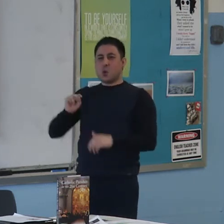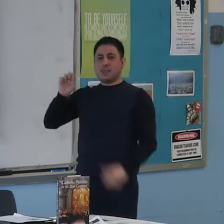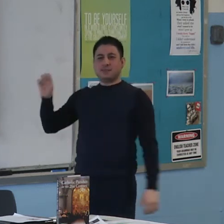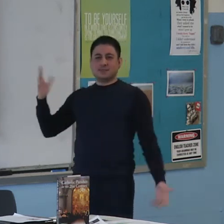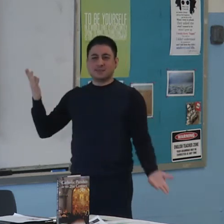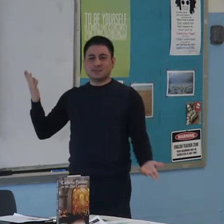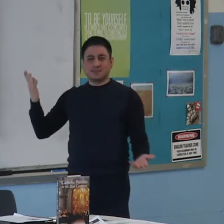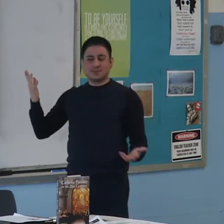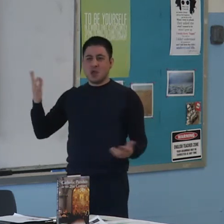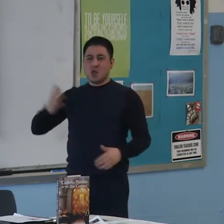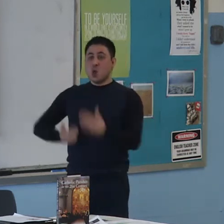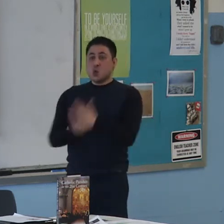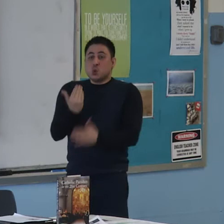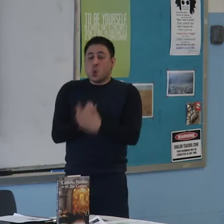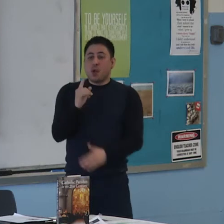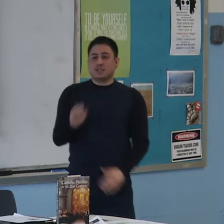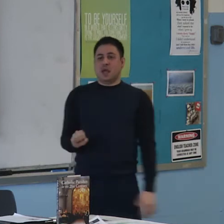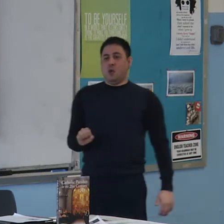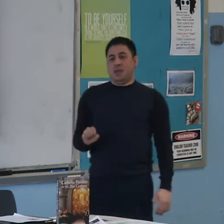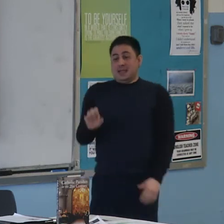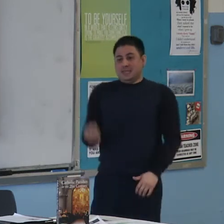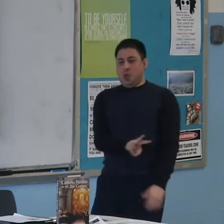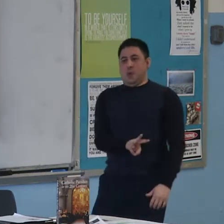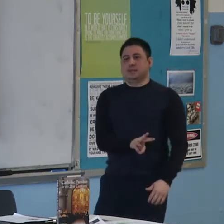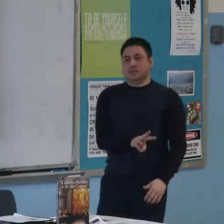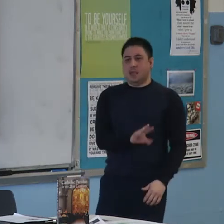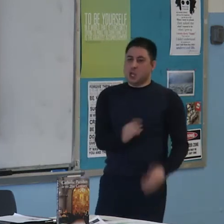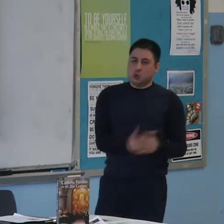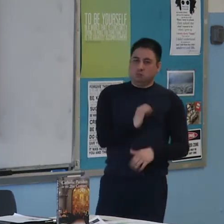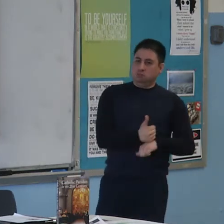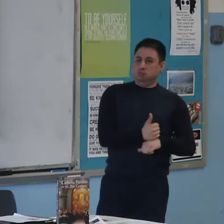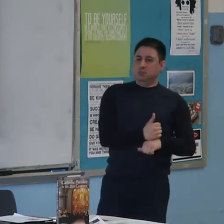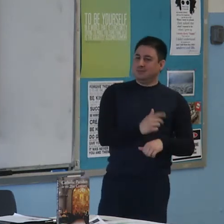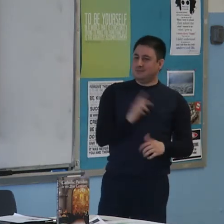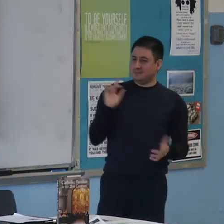you know the newest are in the south of the west, and much of what's in the south